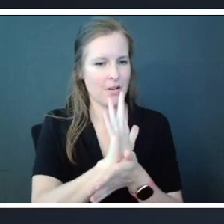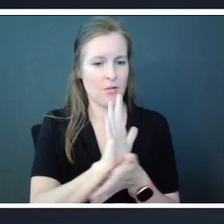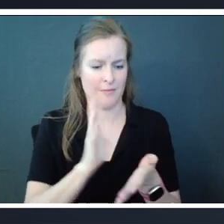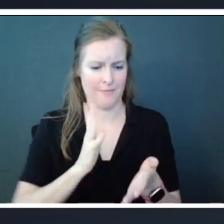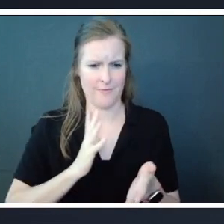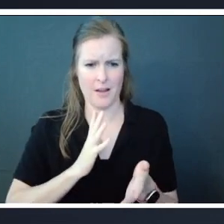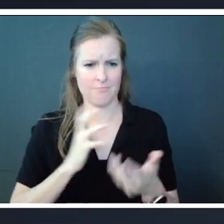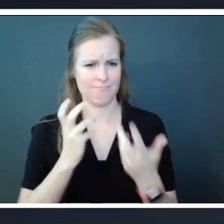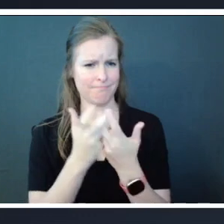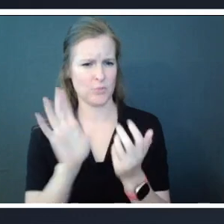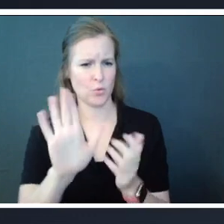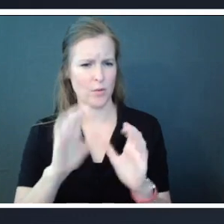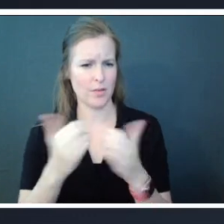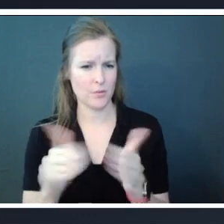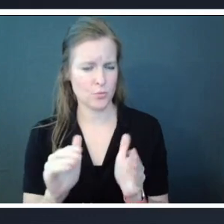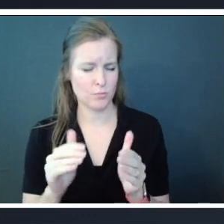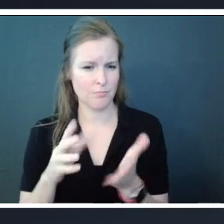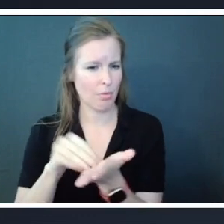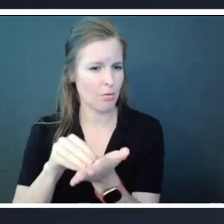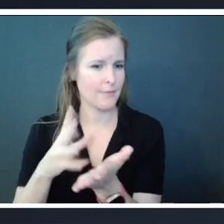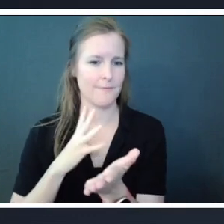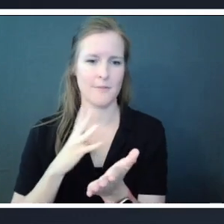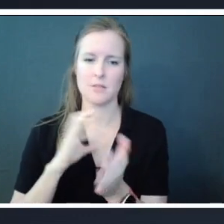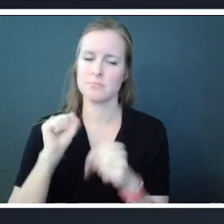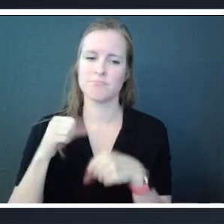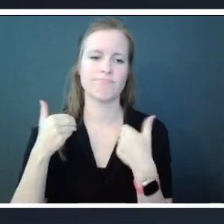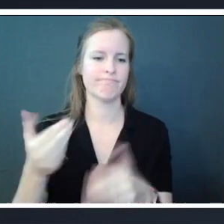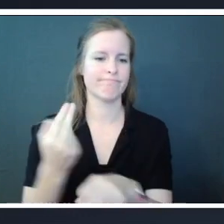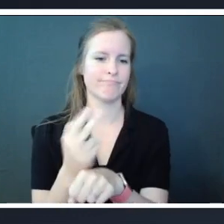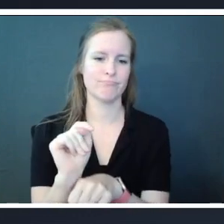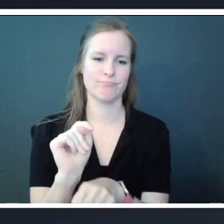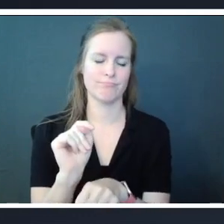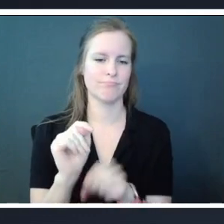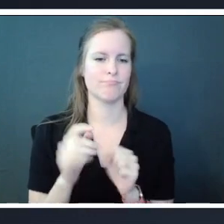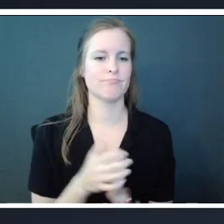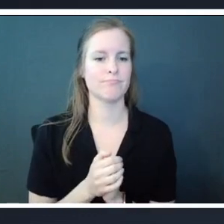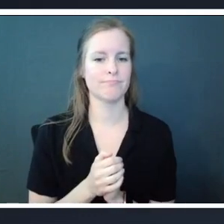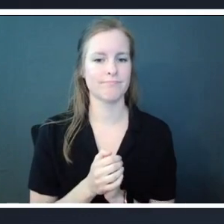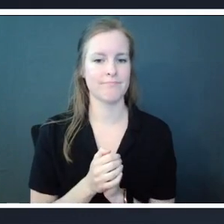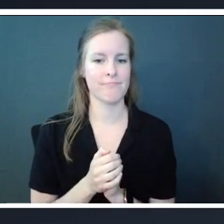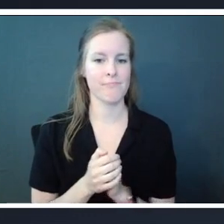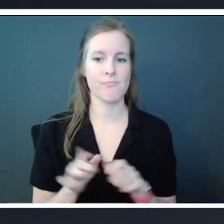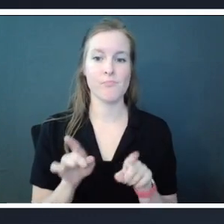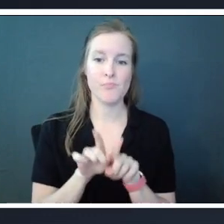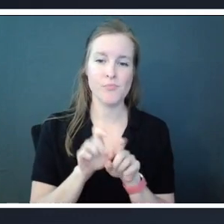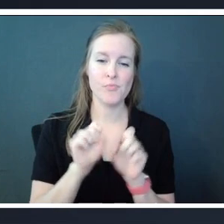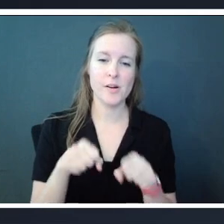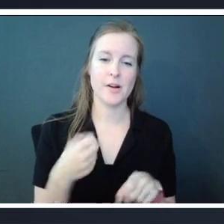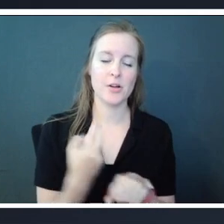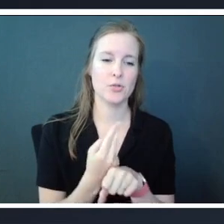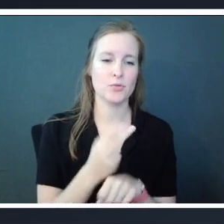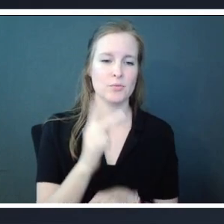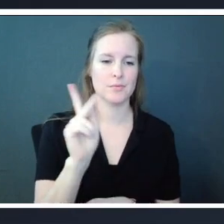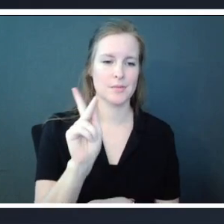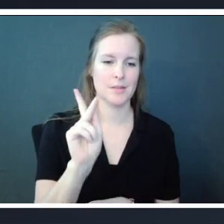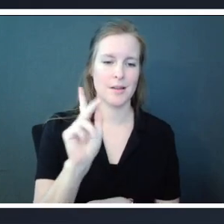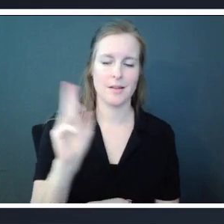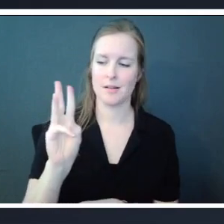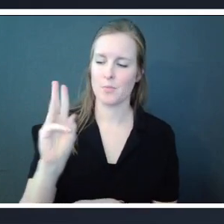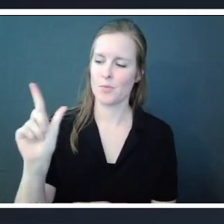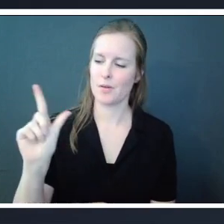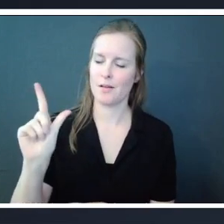also extend the resources. It's a great chance to do a KWL chart where you can see what they know,